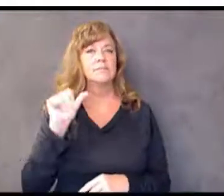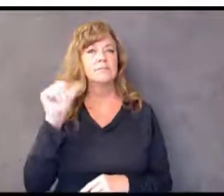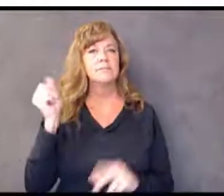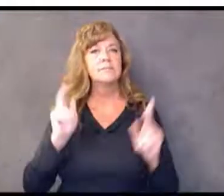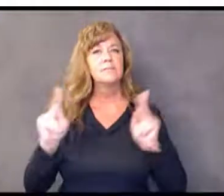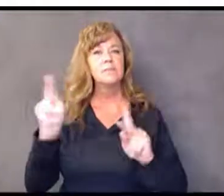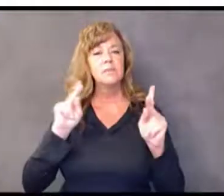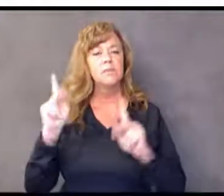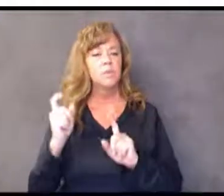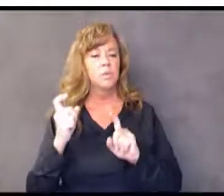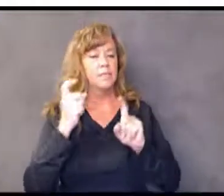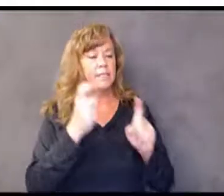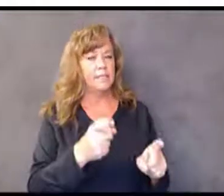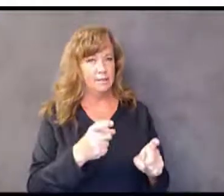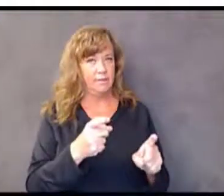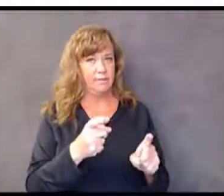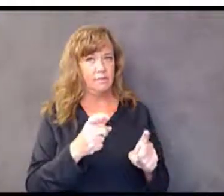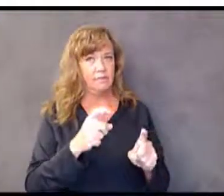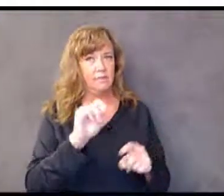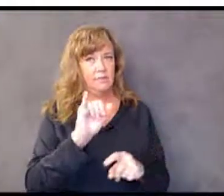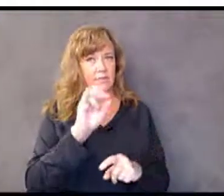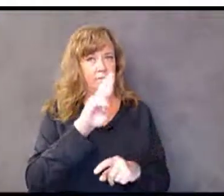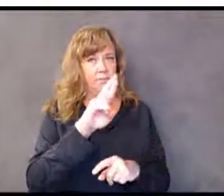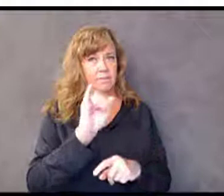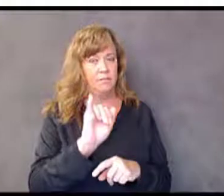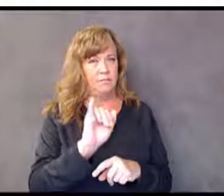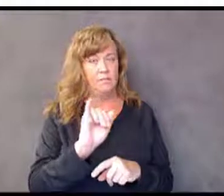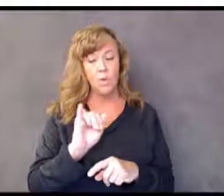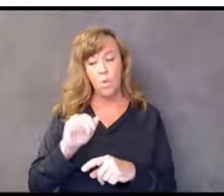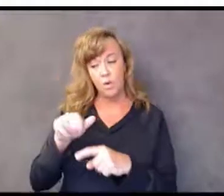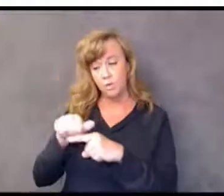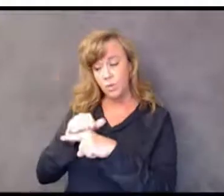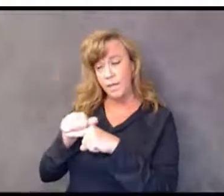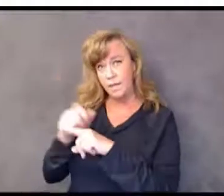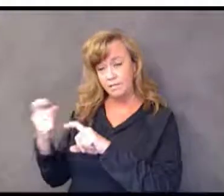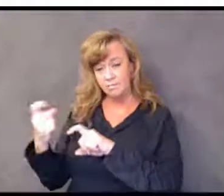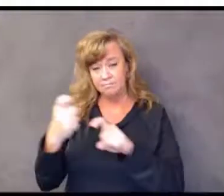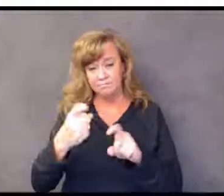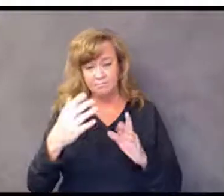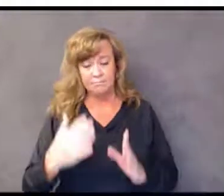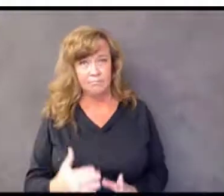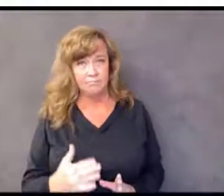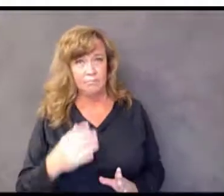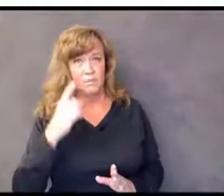proctors to administer the IRI to students who are Deaf or Hard of Hearing.